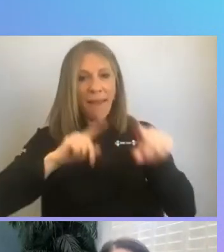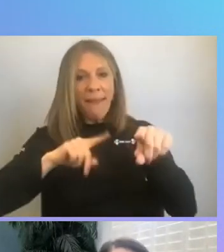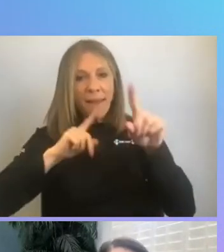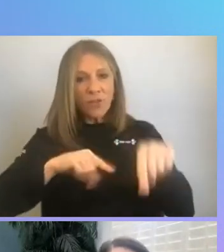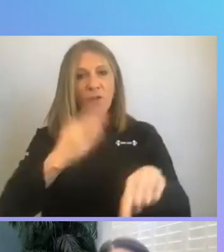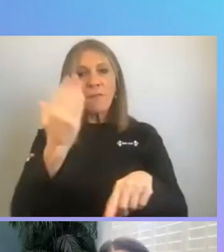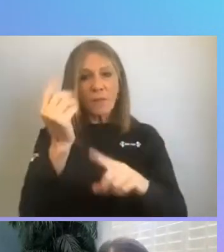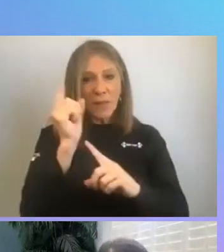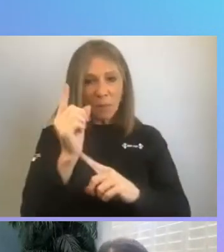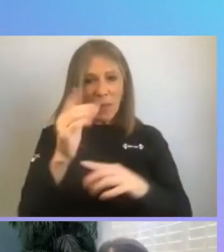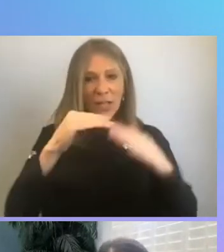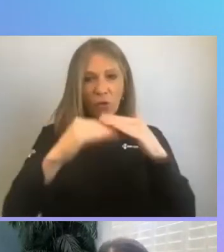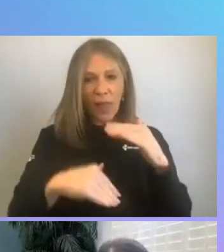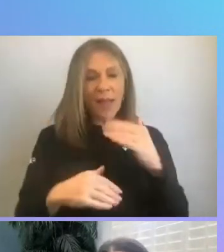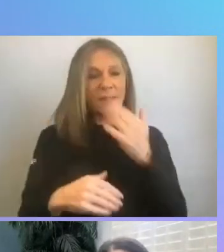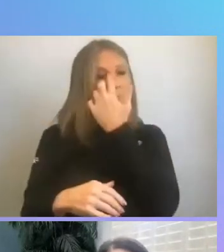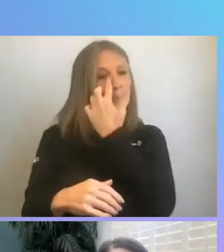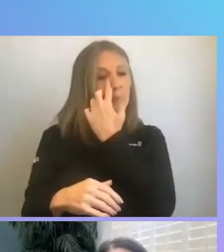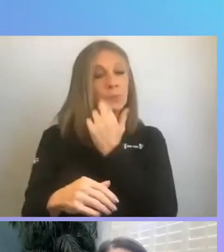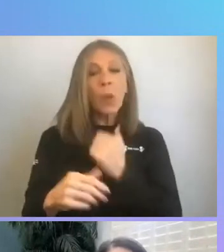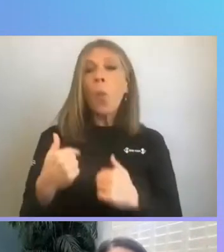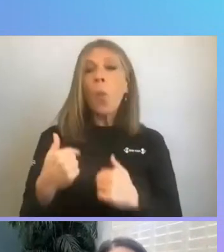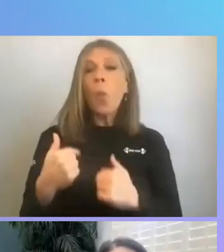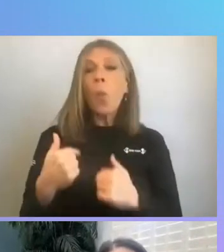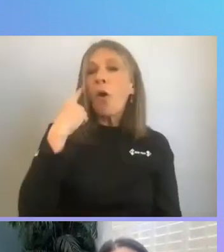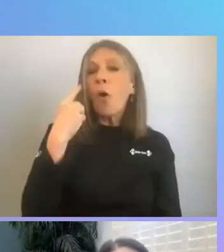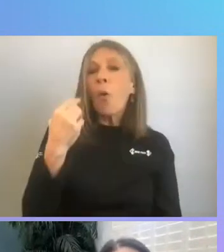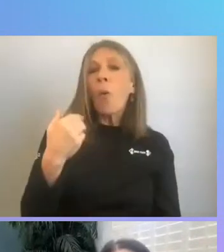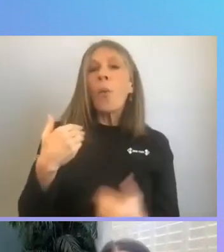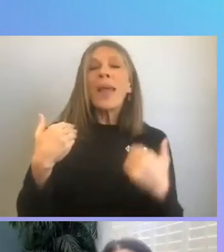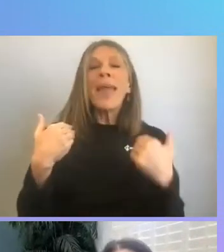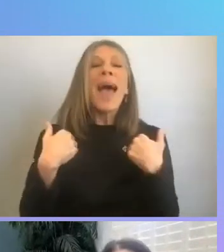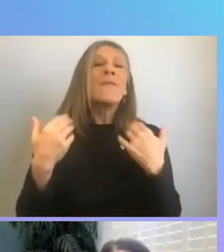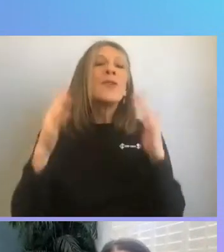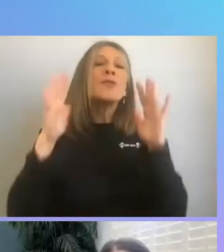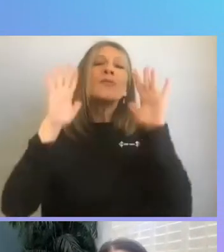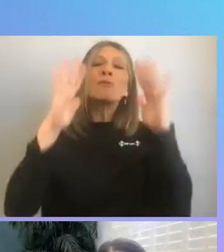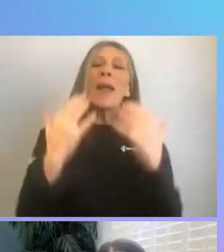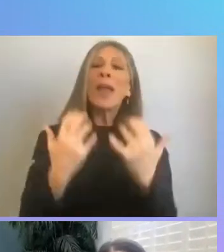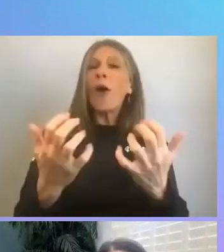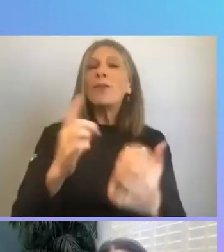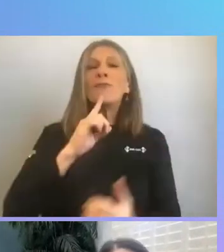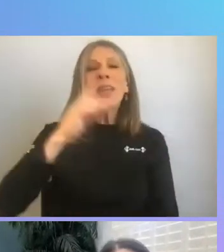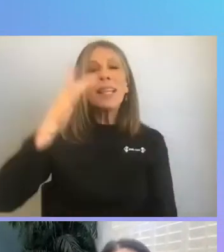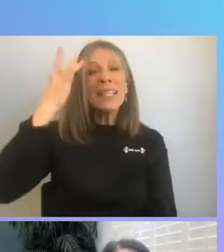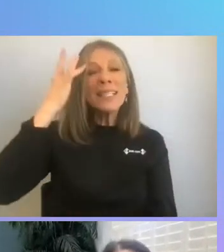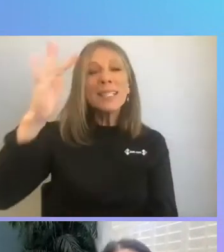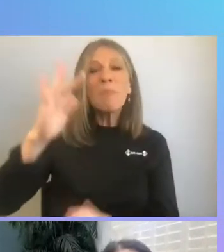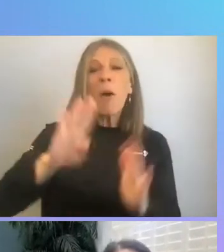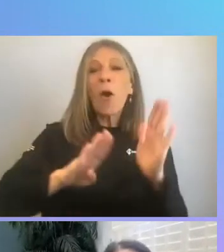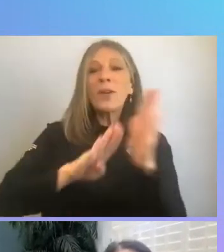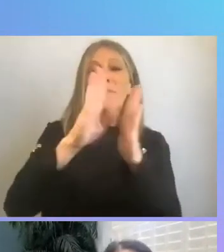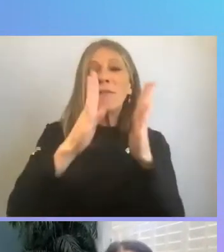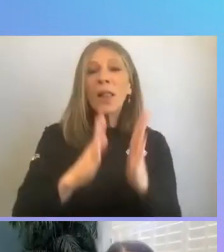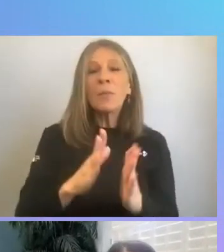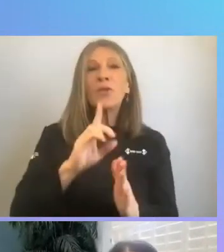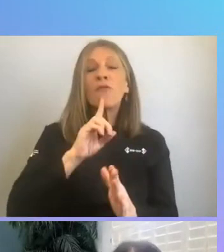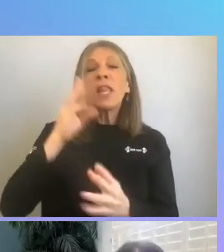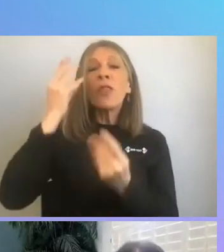or less. Okay, so what I suspect is we have a delightful audience and really smart developers that thought about what it was going